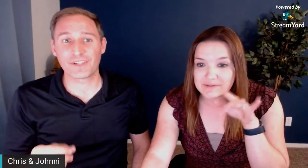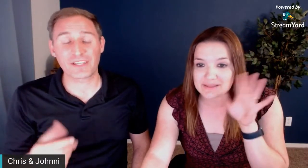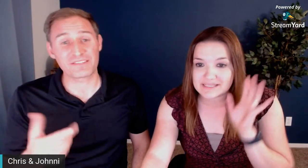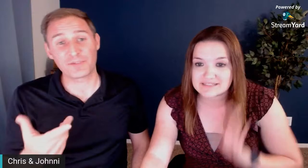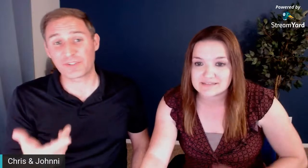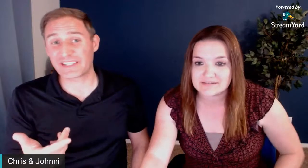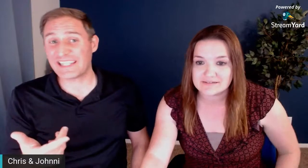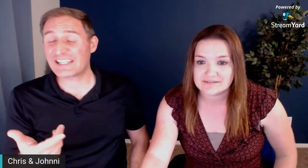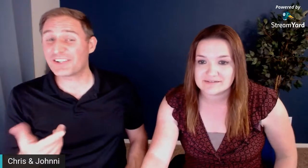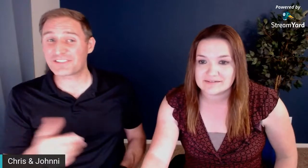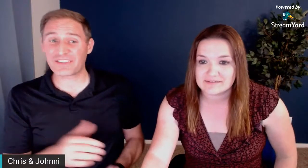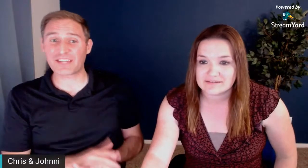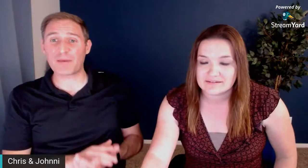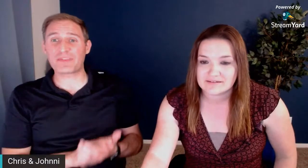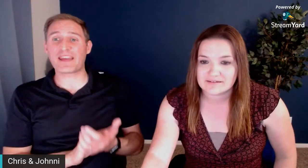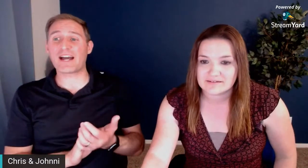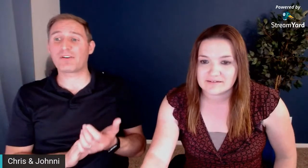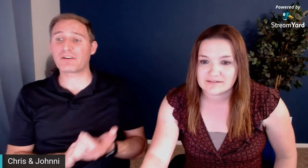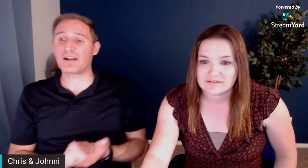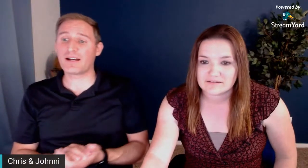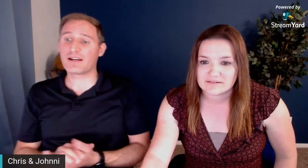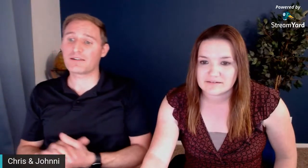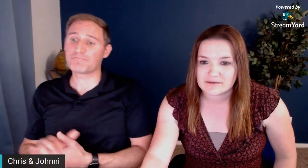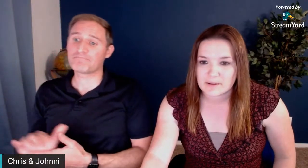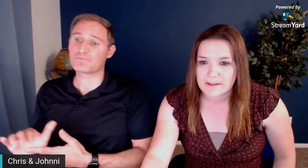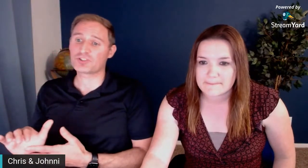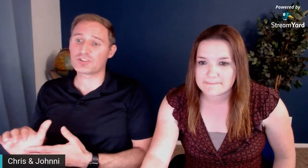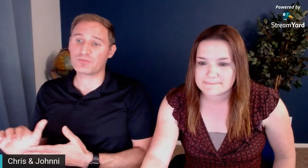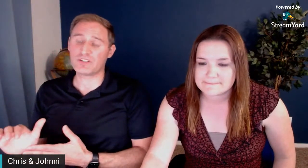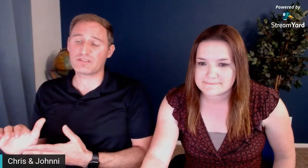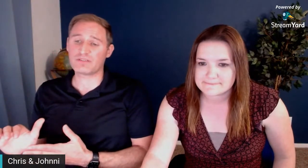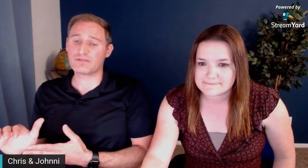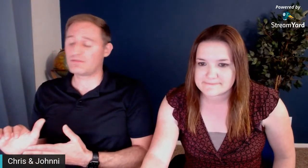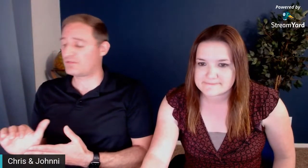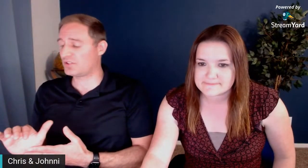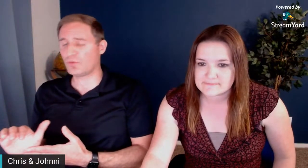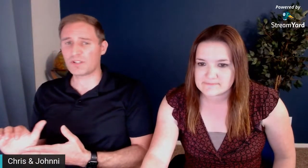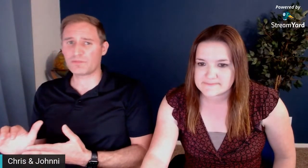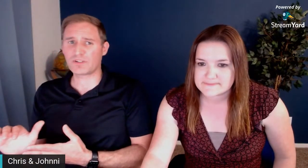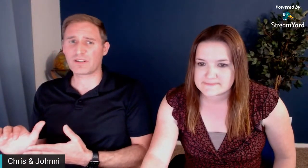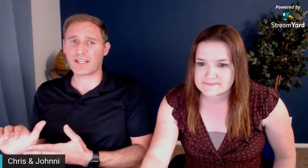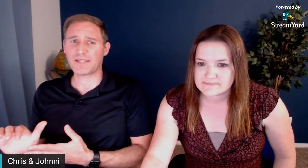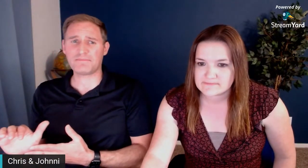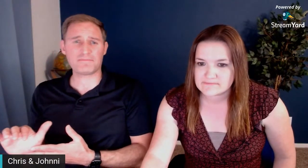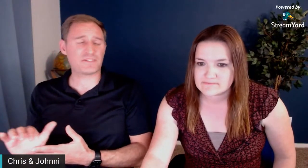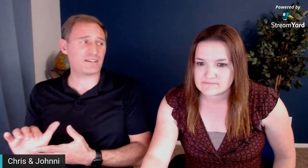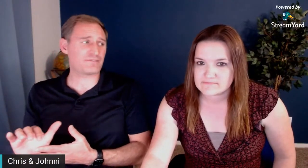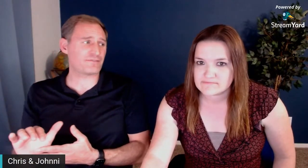okay so we're getting close to the top of the hour um should we do one more name to